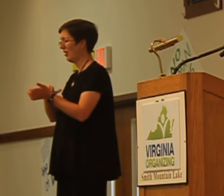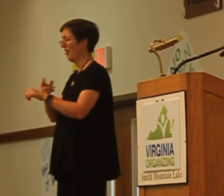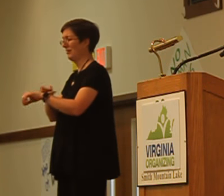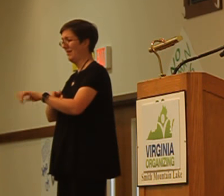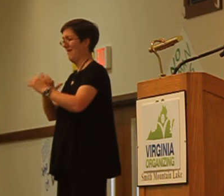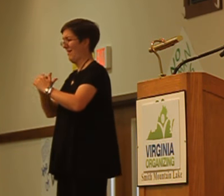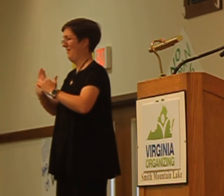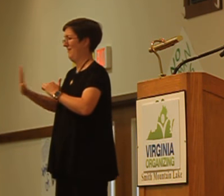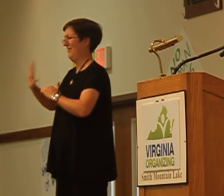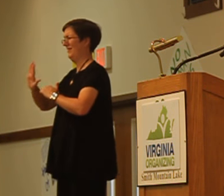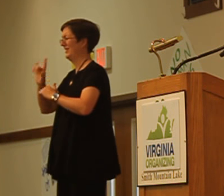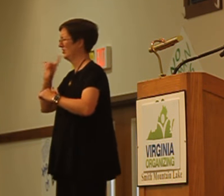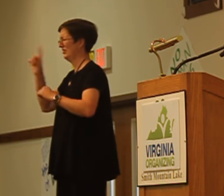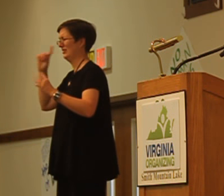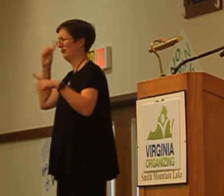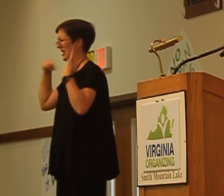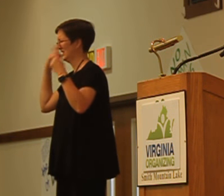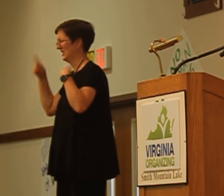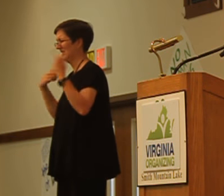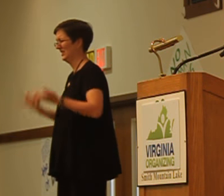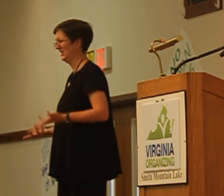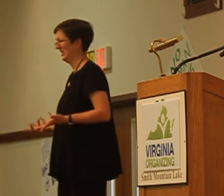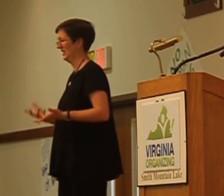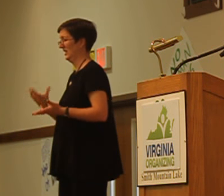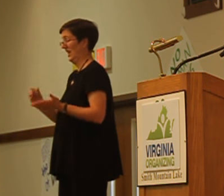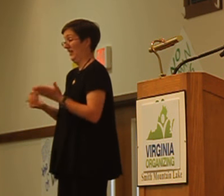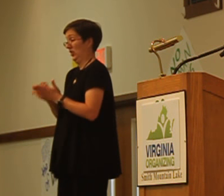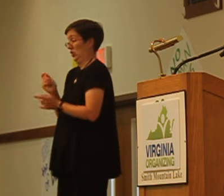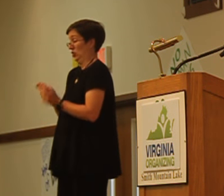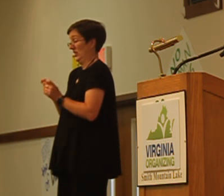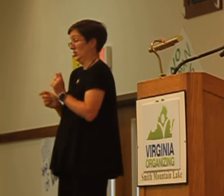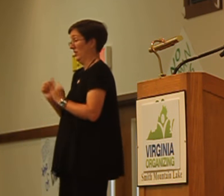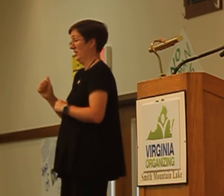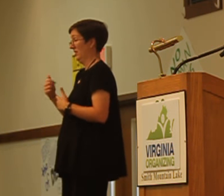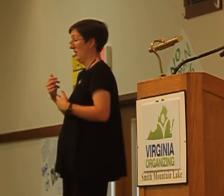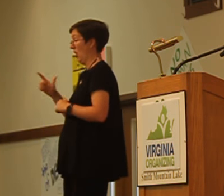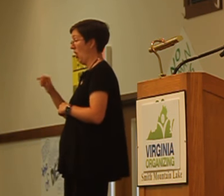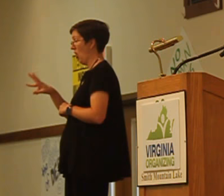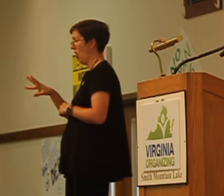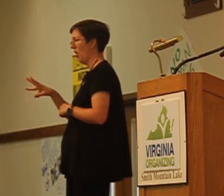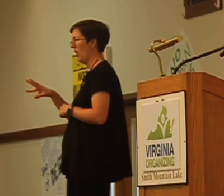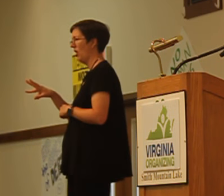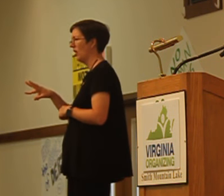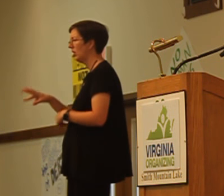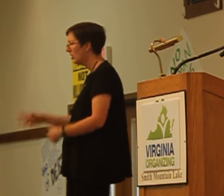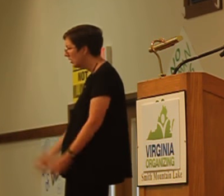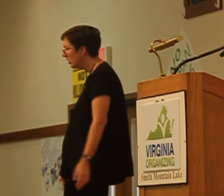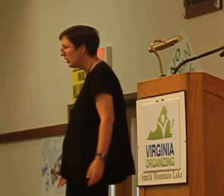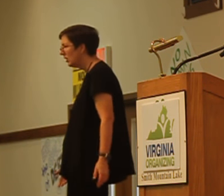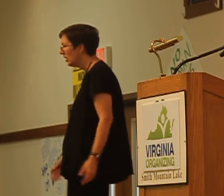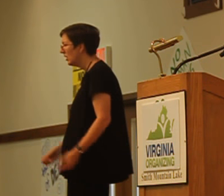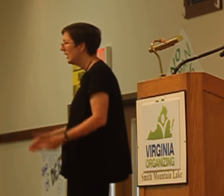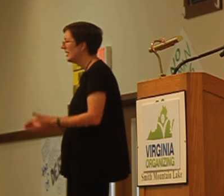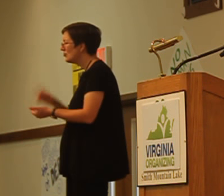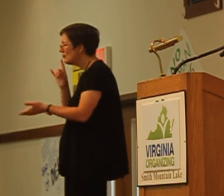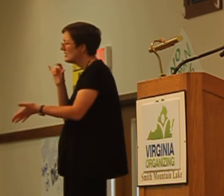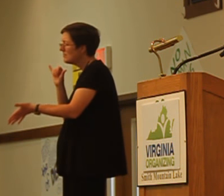and with the new changes in insurance and our health laws, it is almost impossible to get proper care.